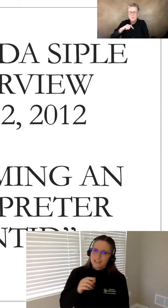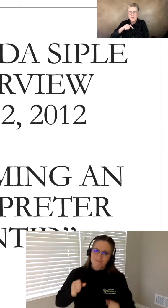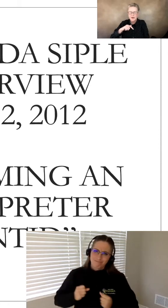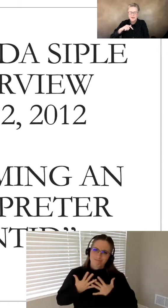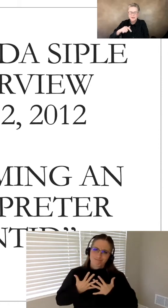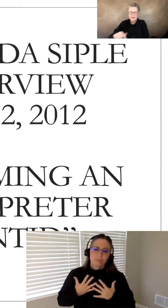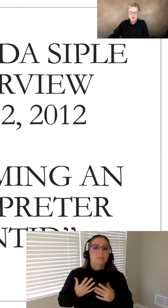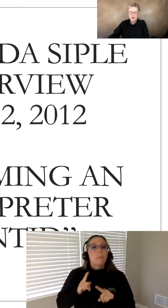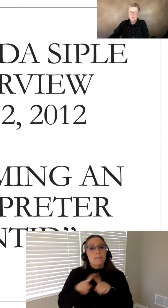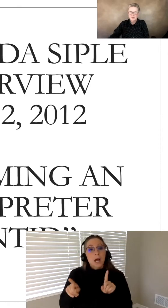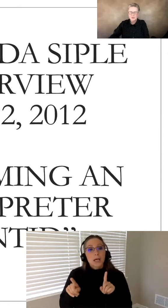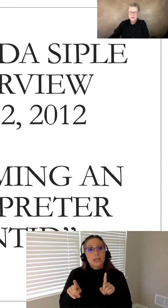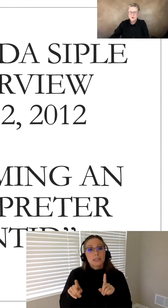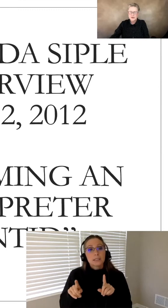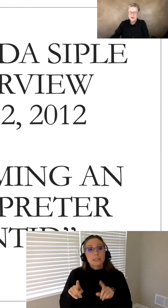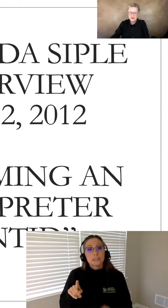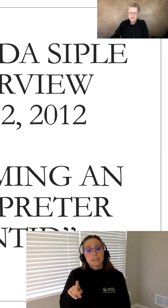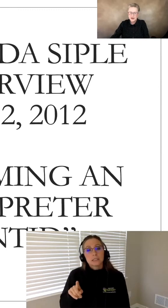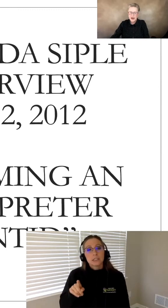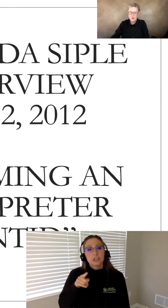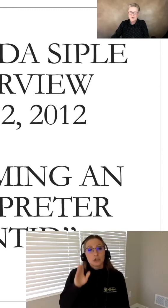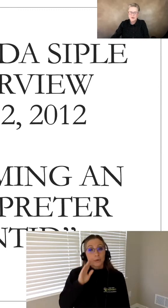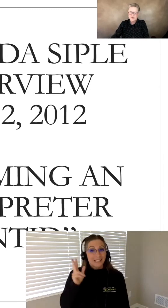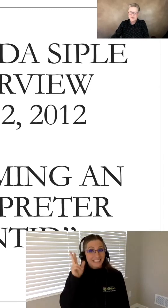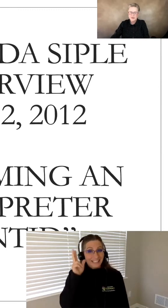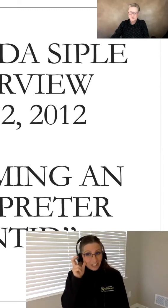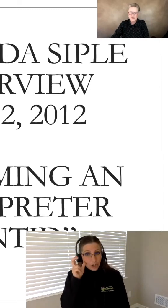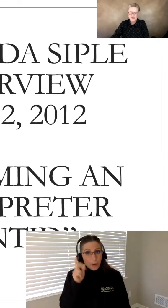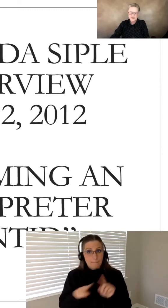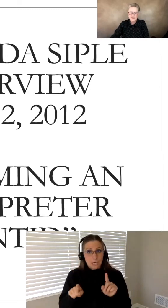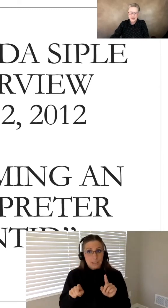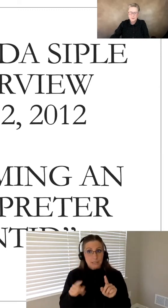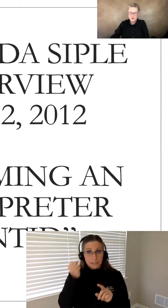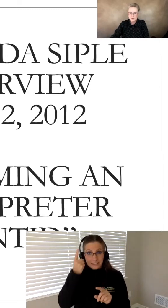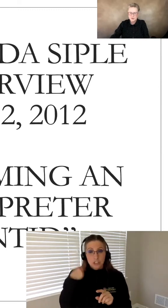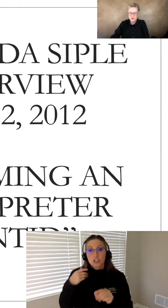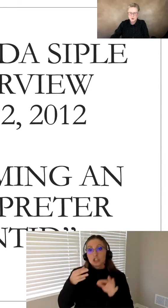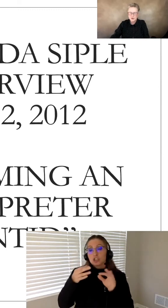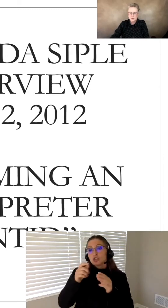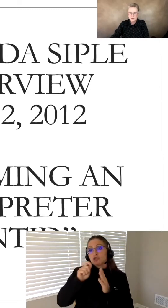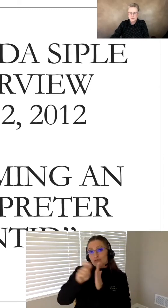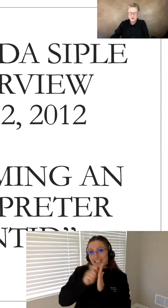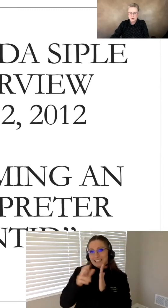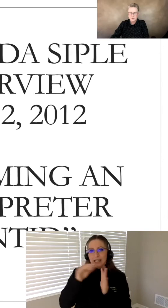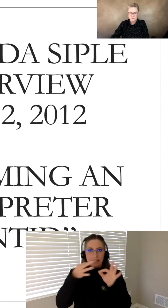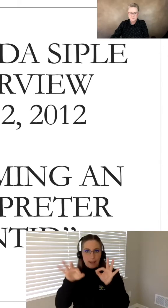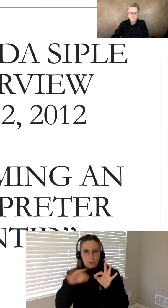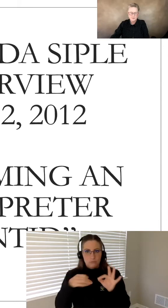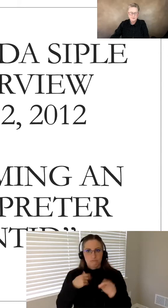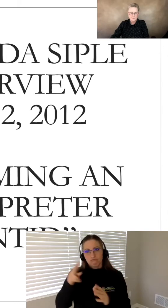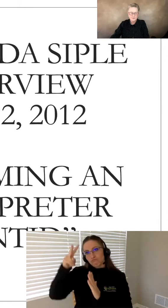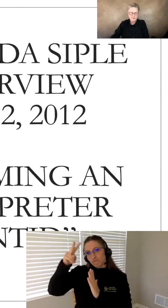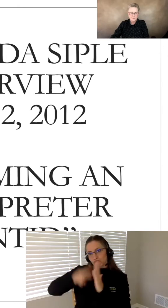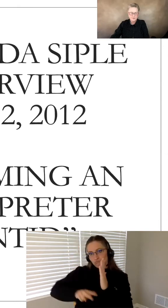you'll hear it, however, it is written in captions so that you can read it also